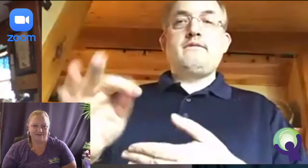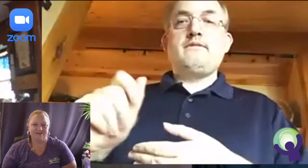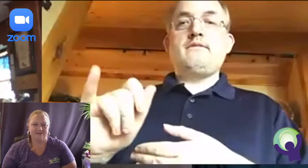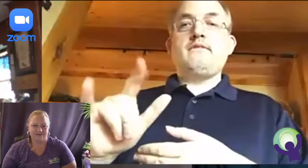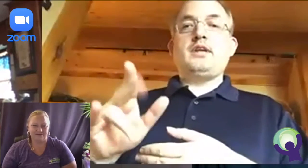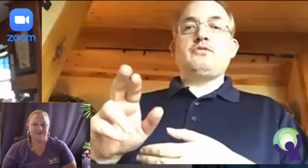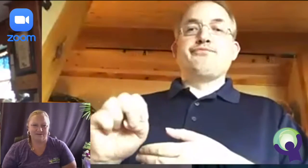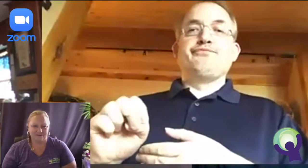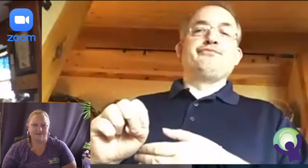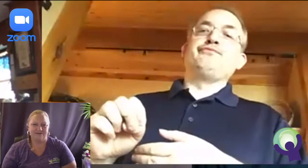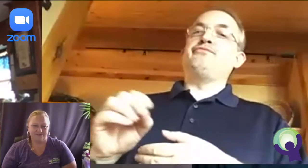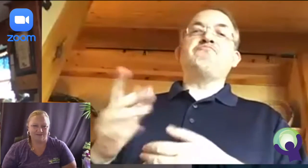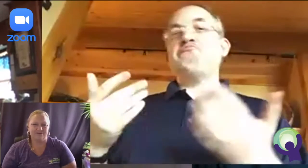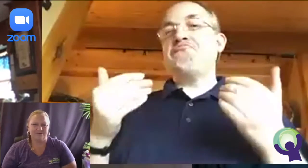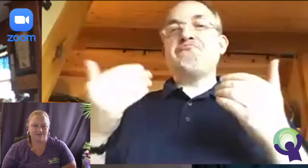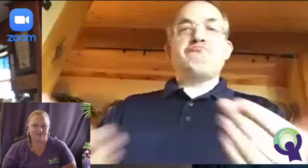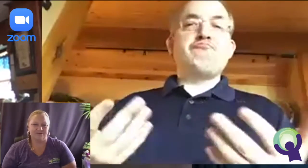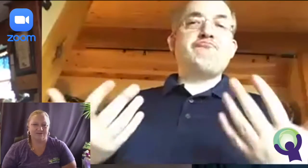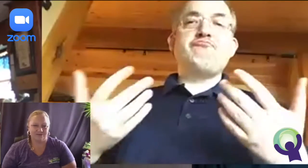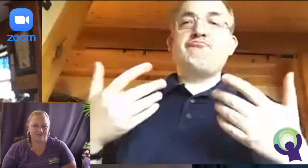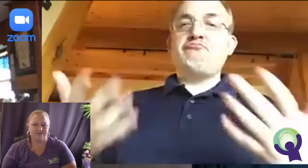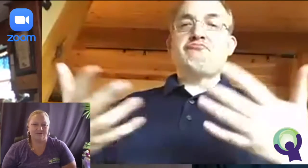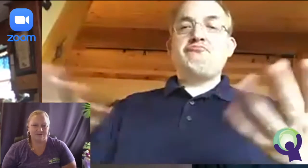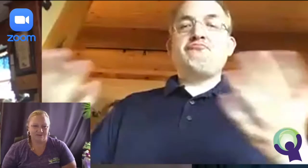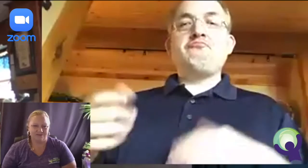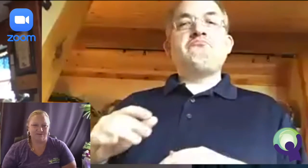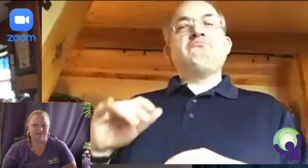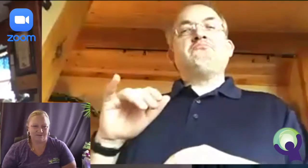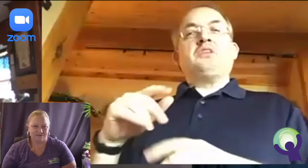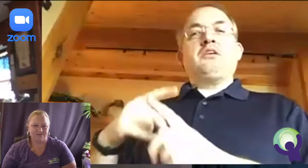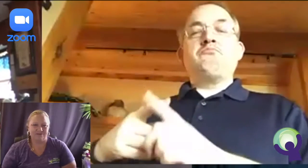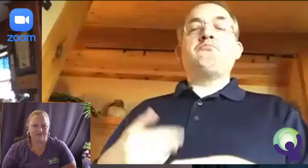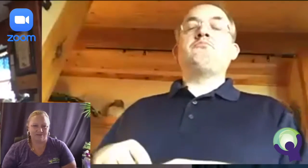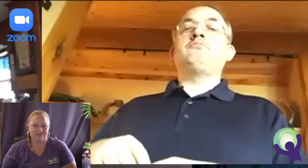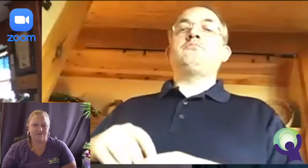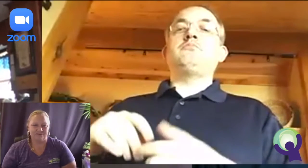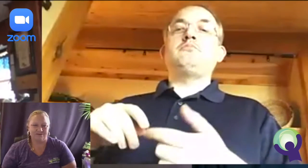I have little to no fear of failure, so I tend to just do it.